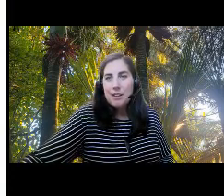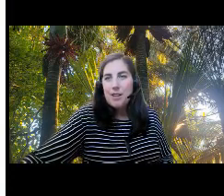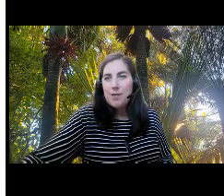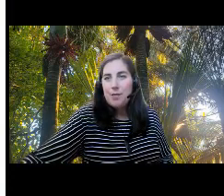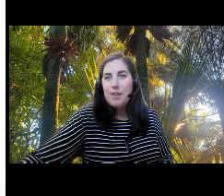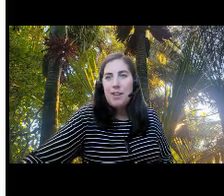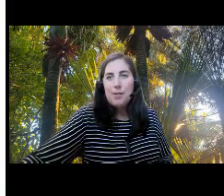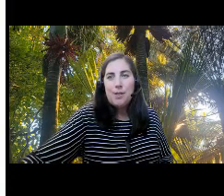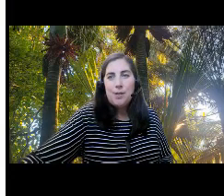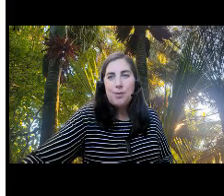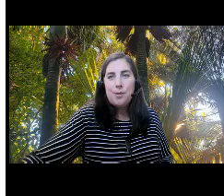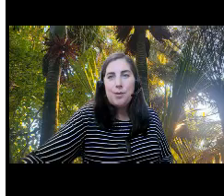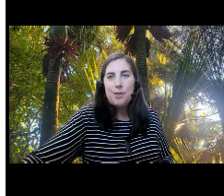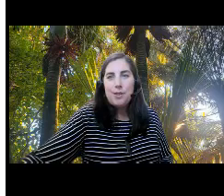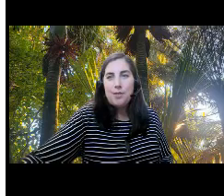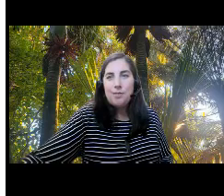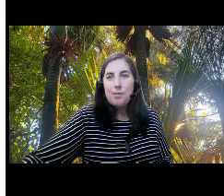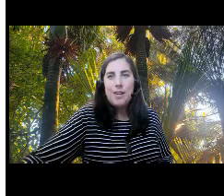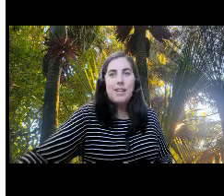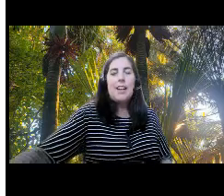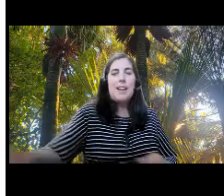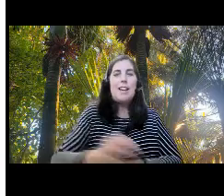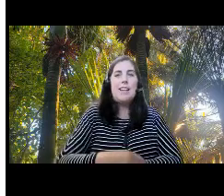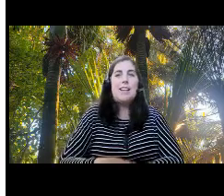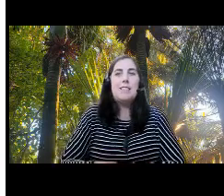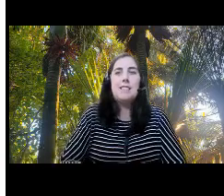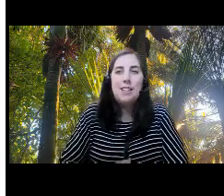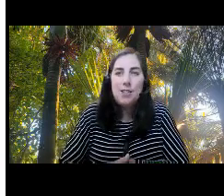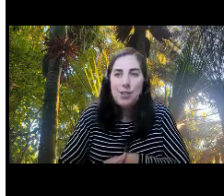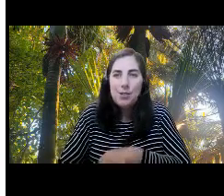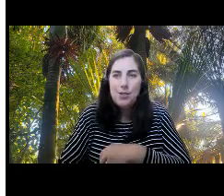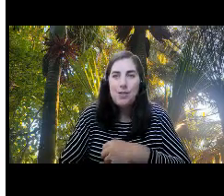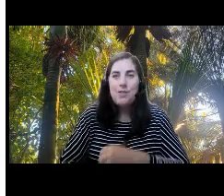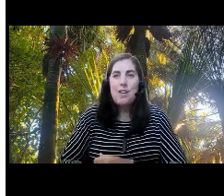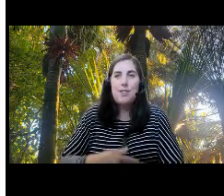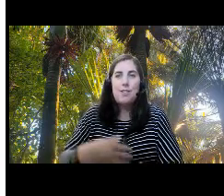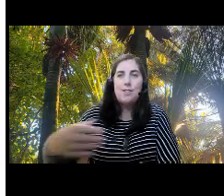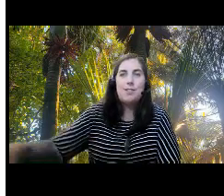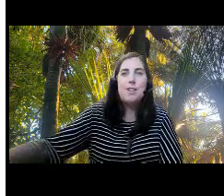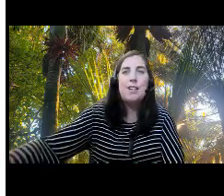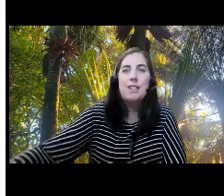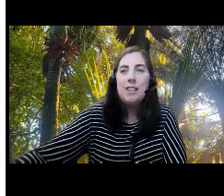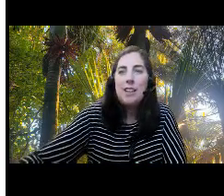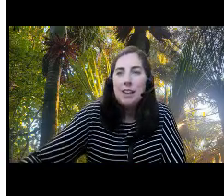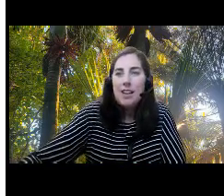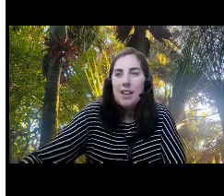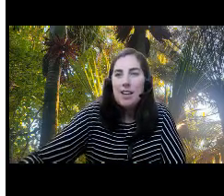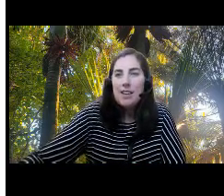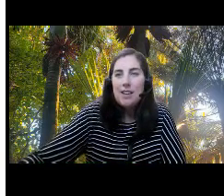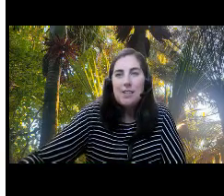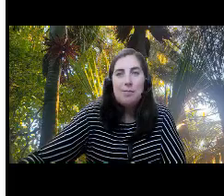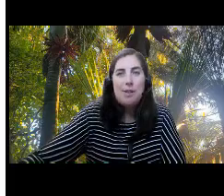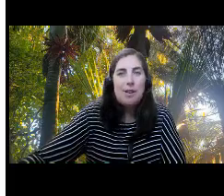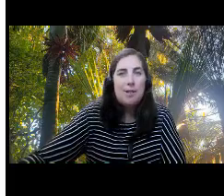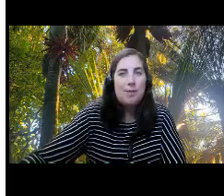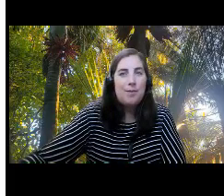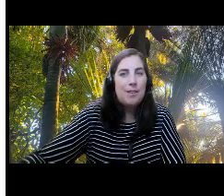Are you familiar with the work of Brad Lancaster in Tucson Arizona that's about